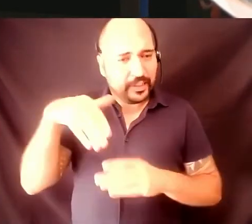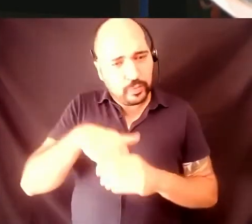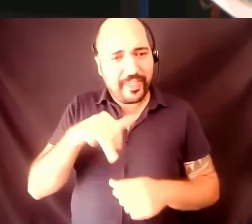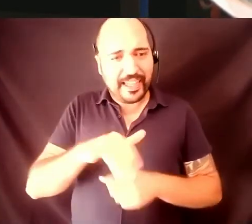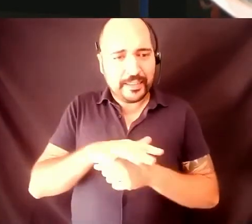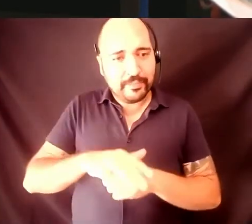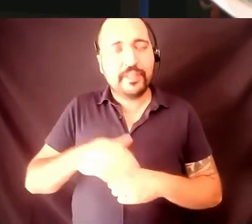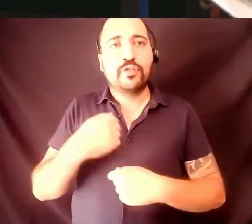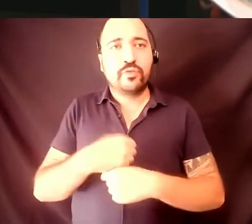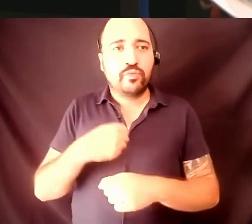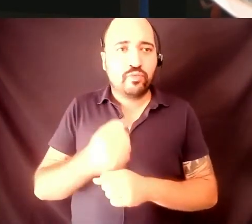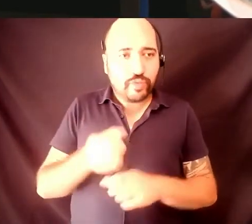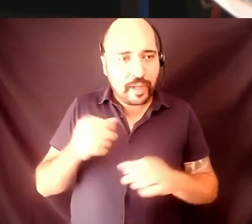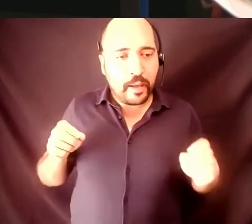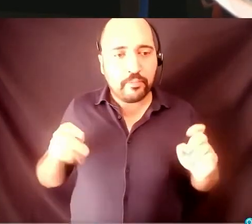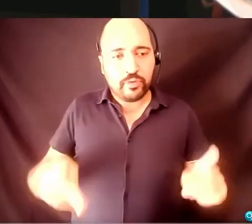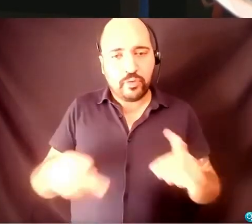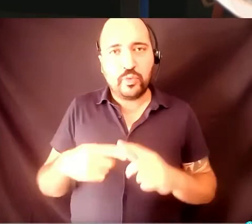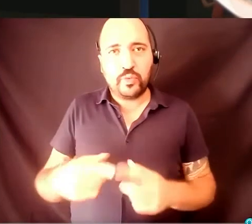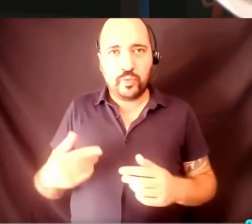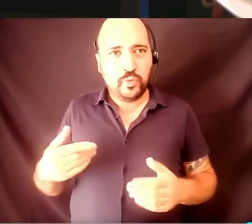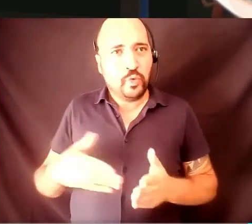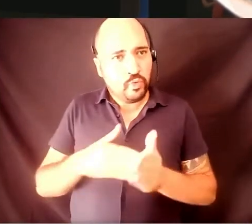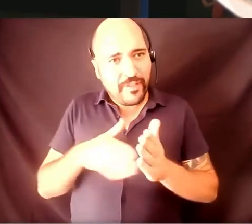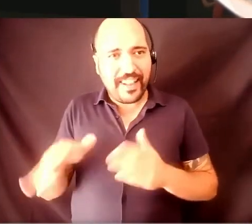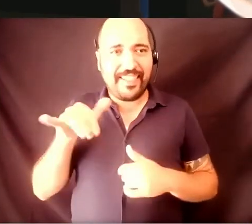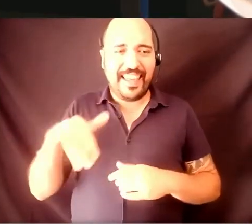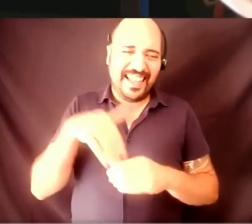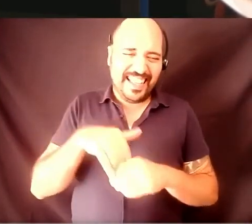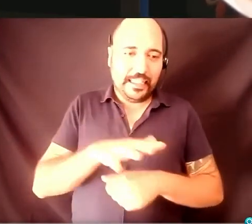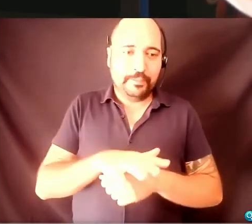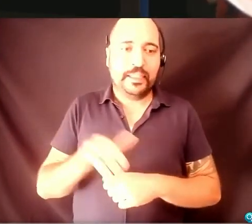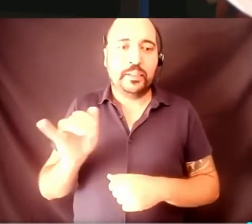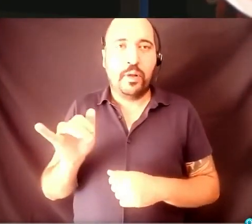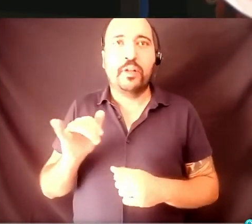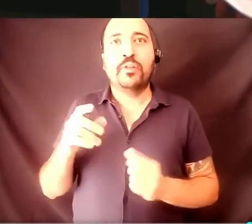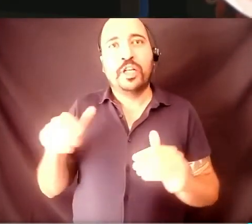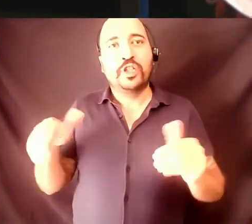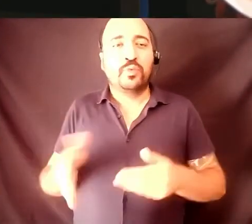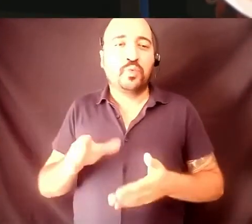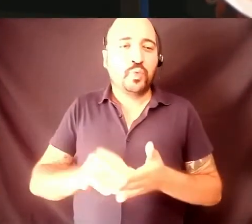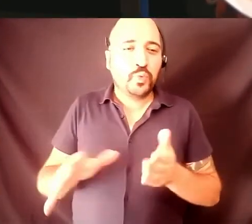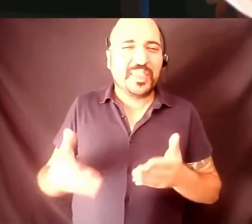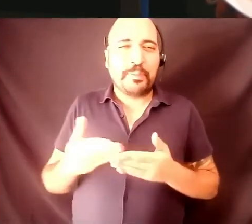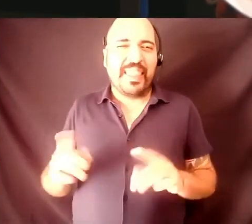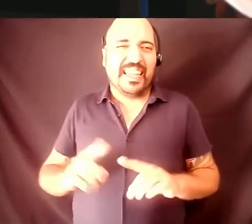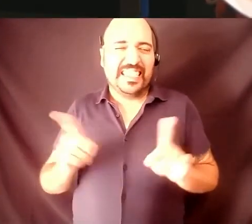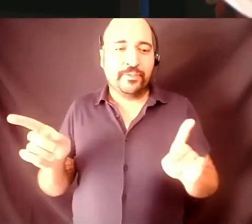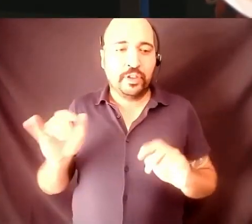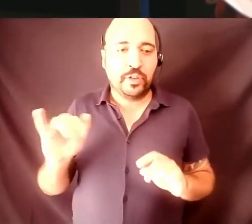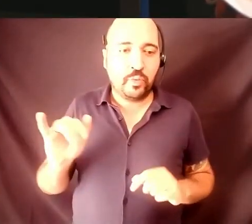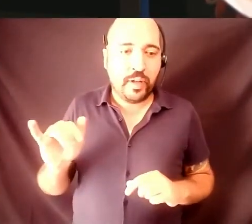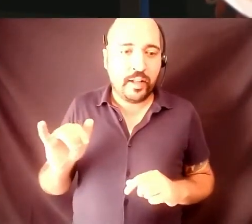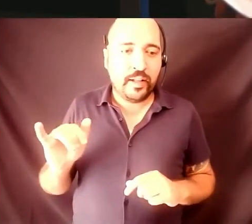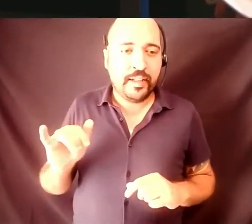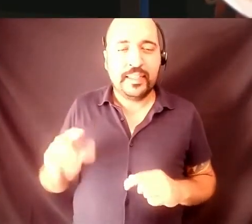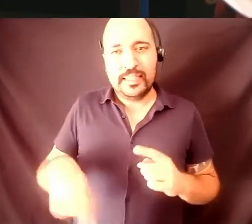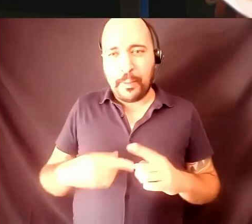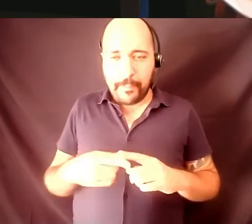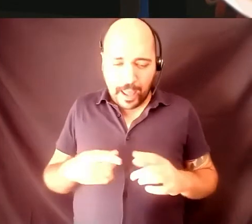space as well. So you can introduce your students to something different as well. But it's really about curating the space that allows everyone to feel comfortable.